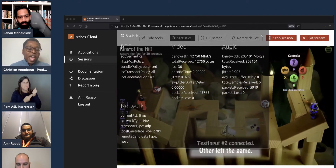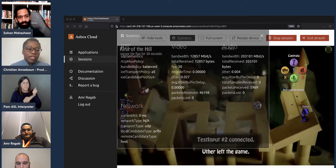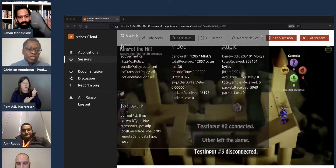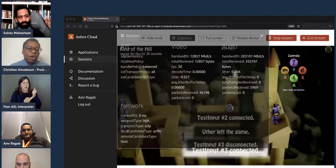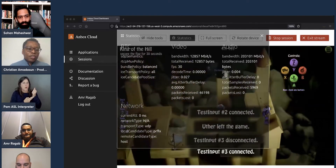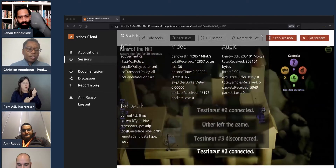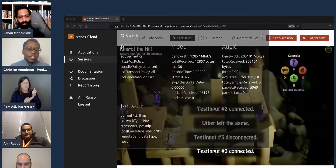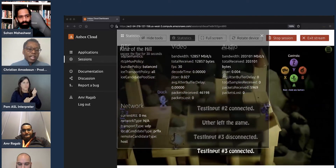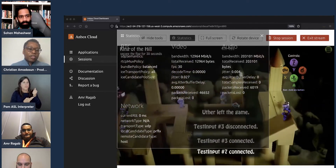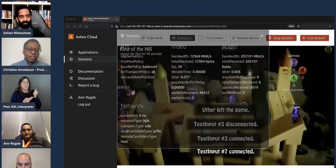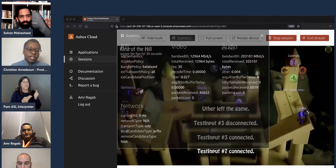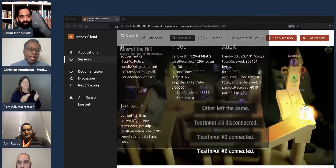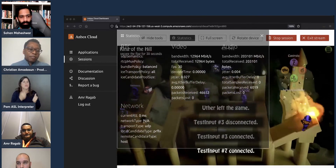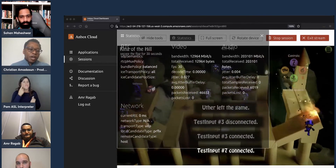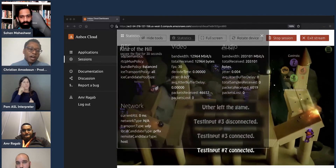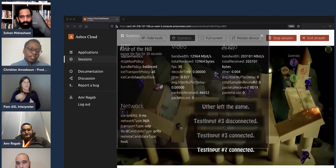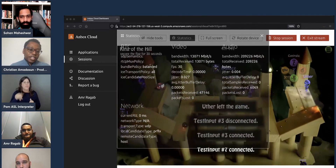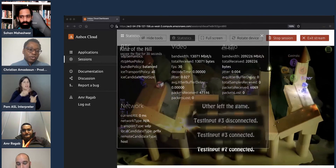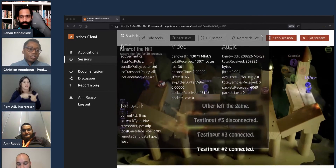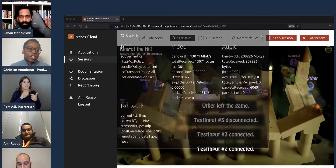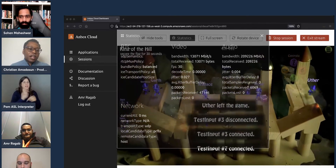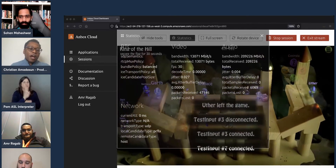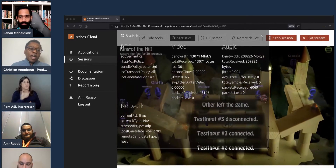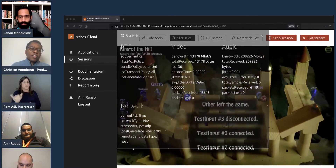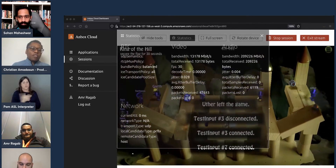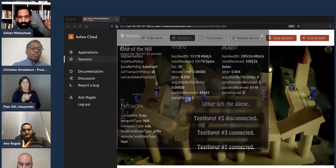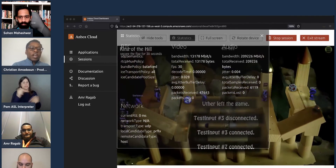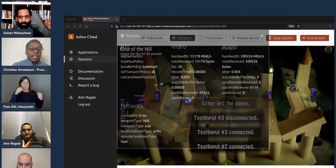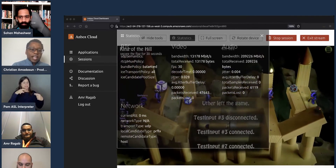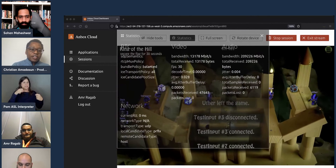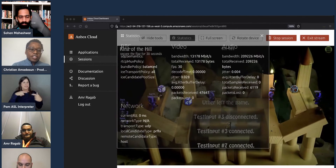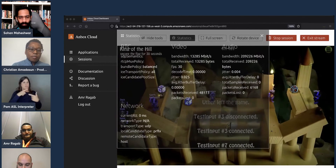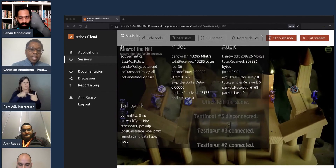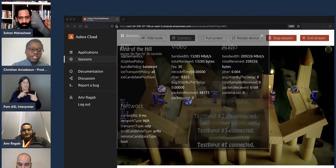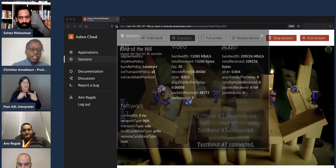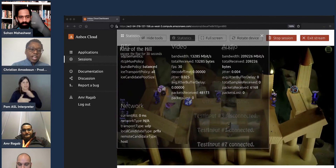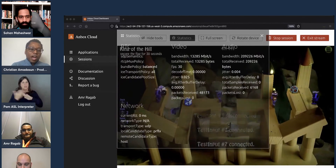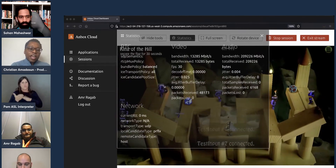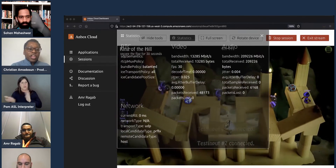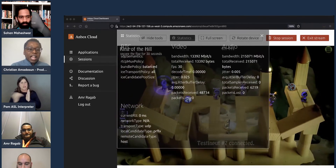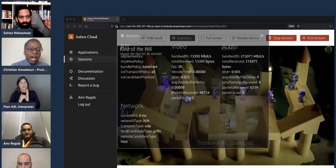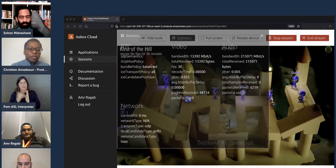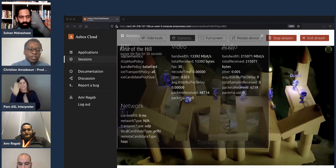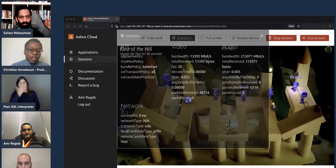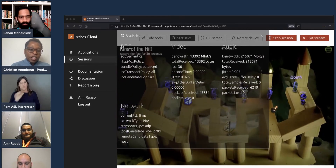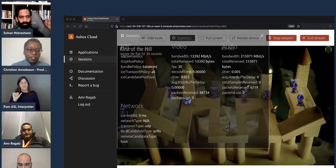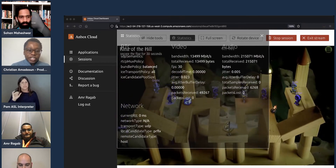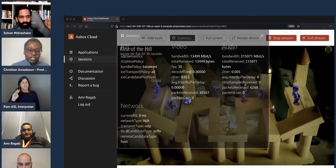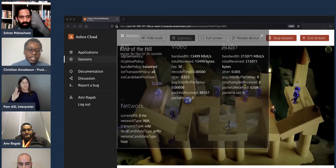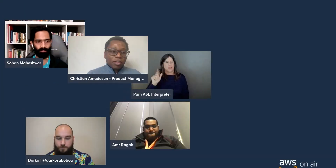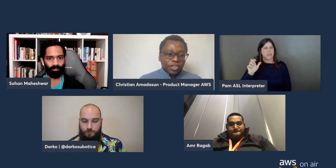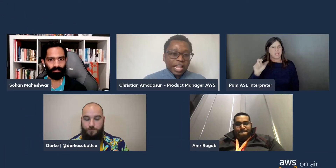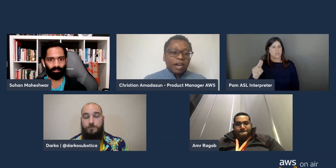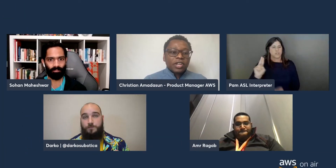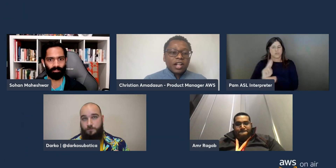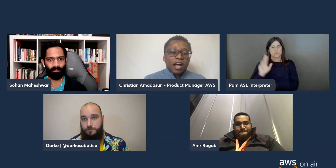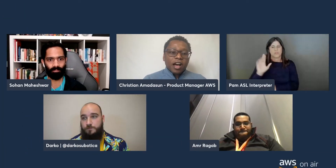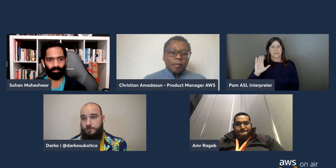and then also take those same signals and then run it in simulation in the cloud, leveraging the scale of the cloud